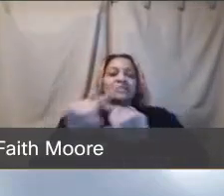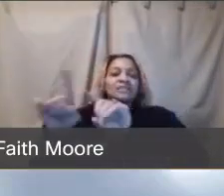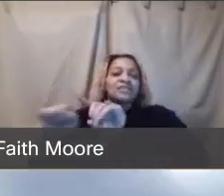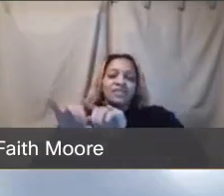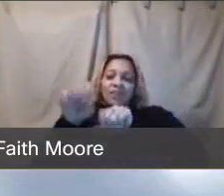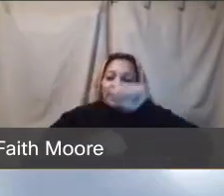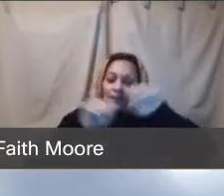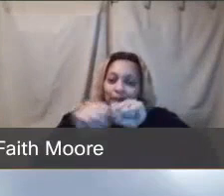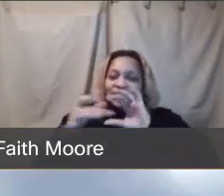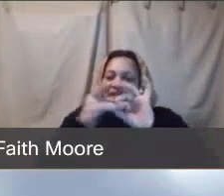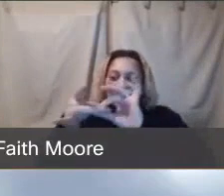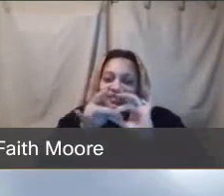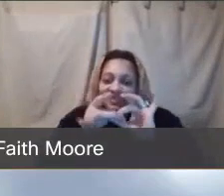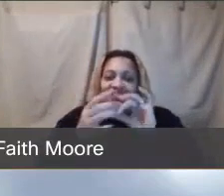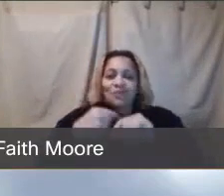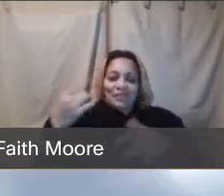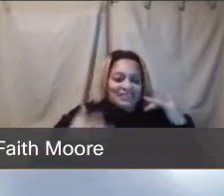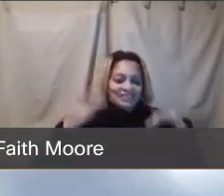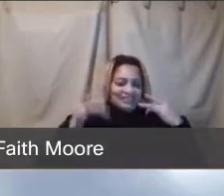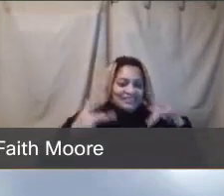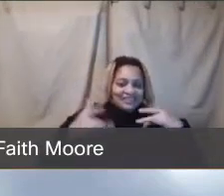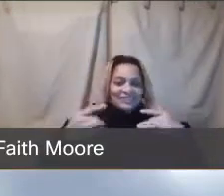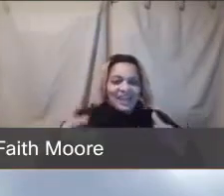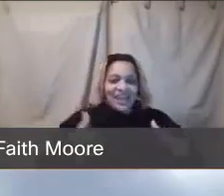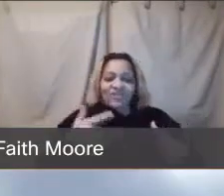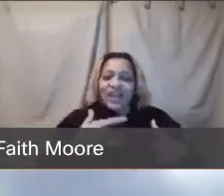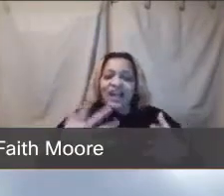And so I'm really excited. This feels like the combination of a major.